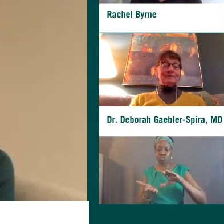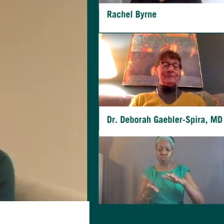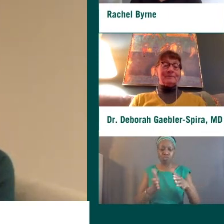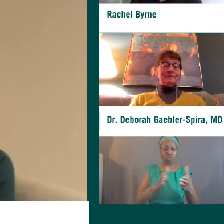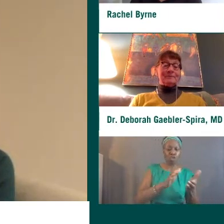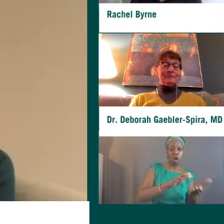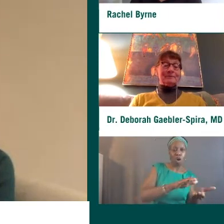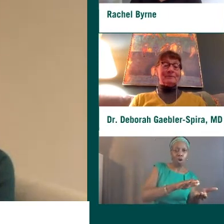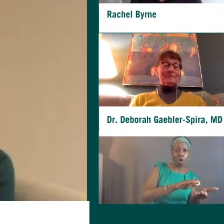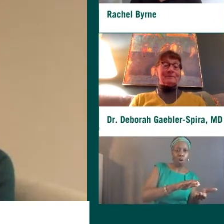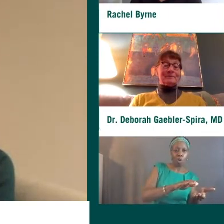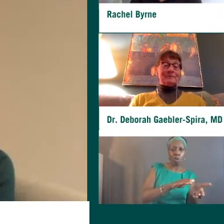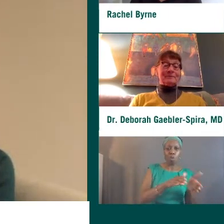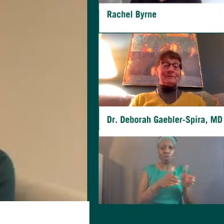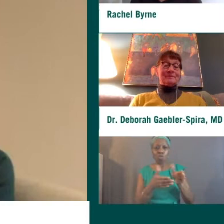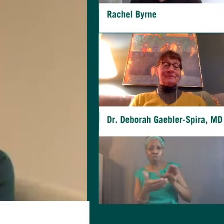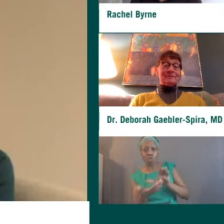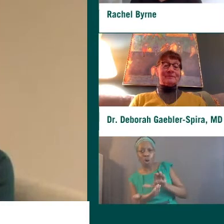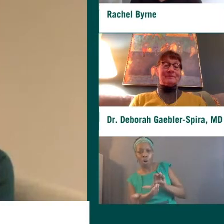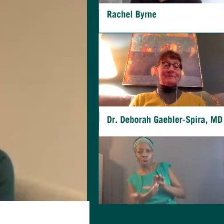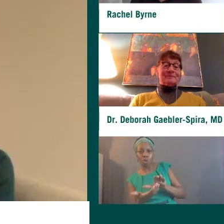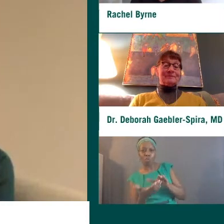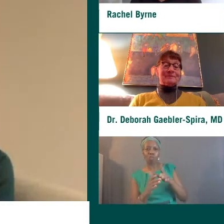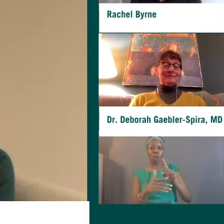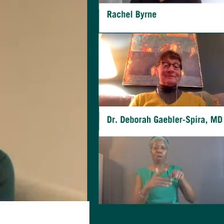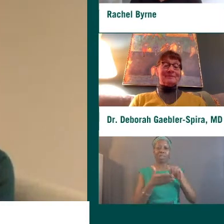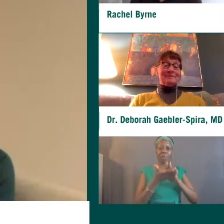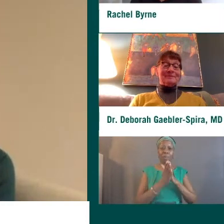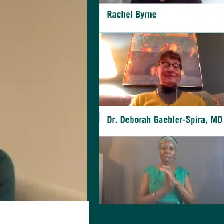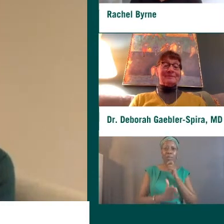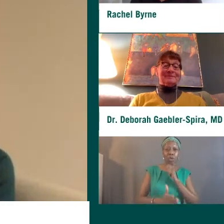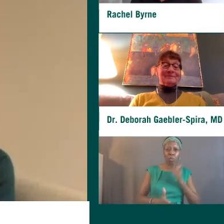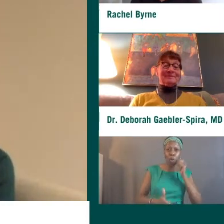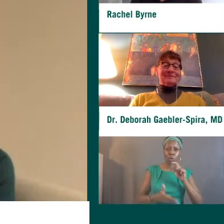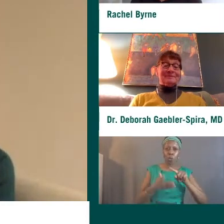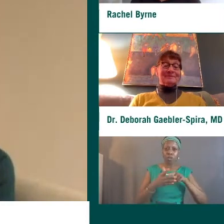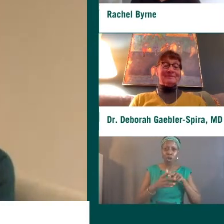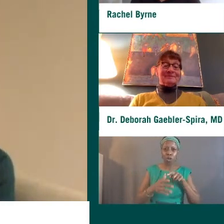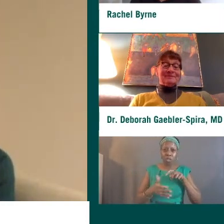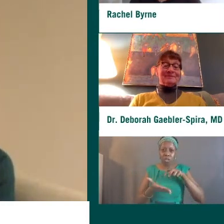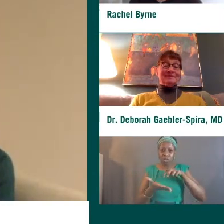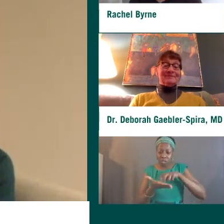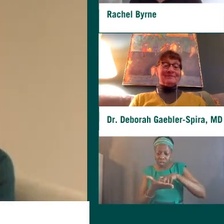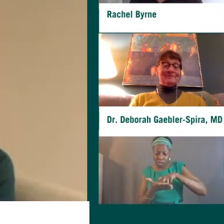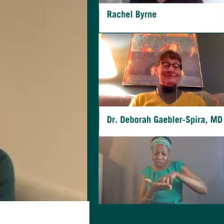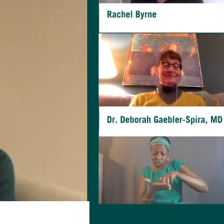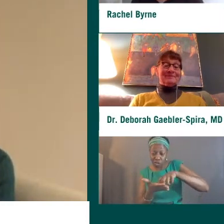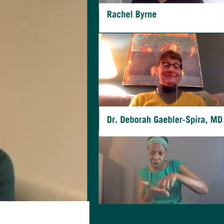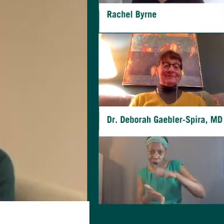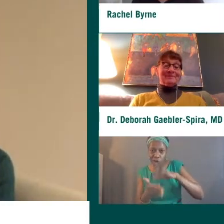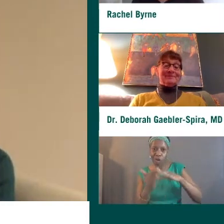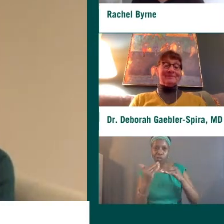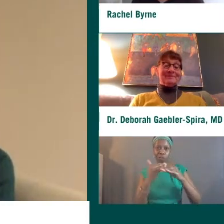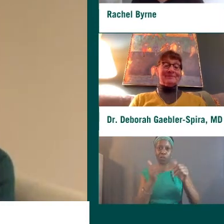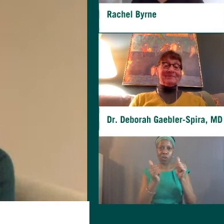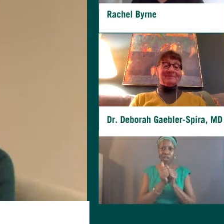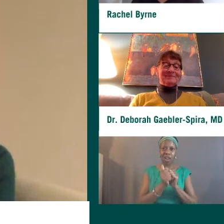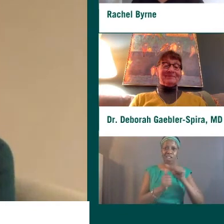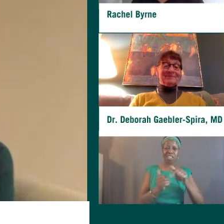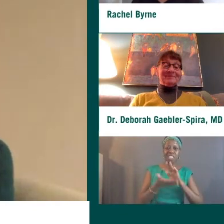we would crawl on the floor together. And then as she got a little older and she started liking horses, she tried to get on my back.